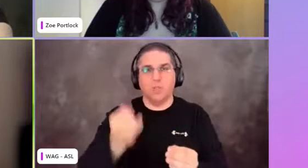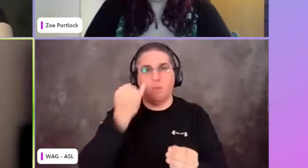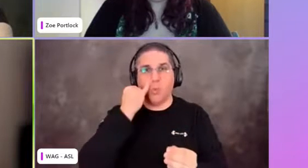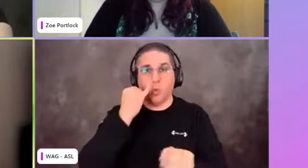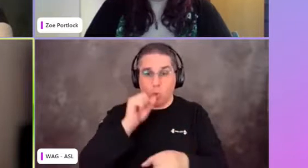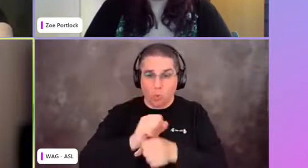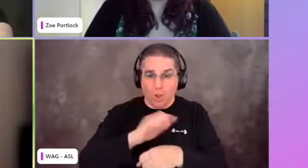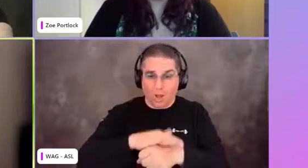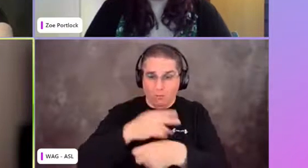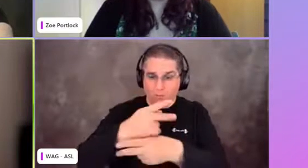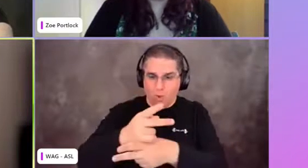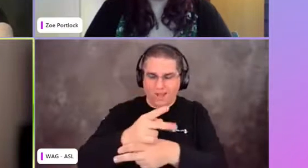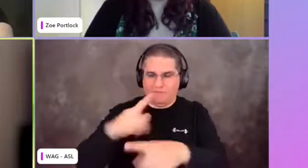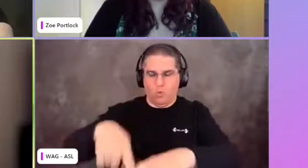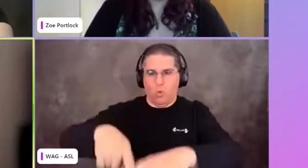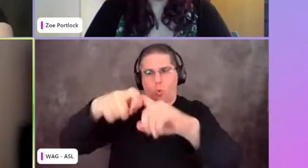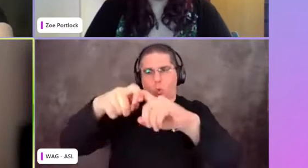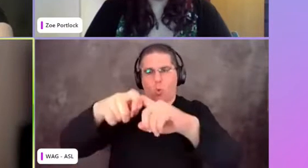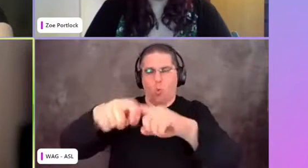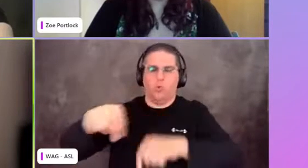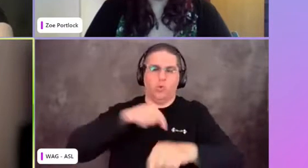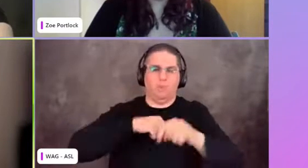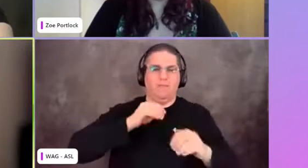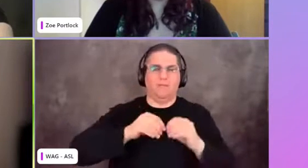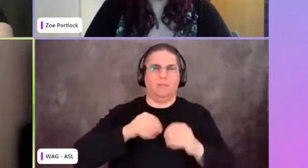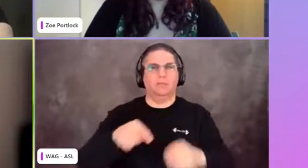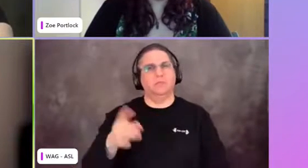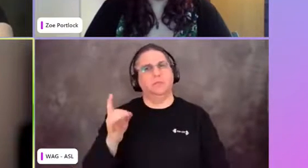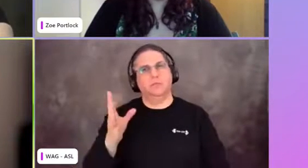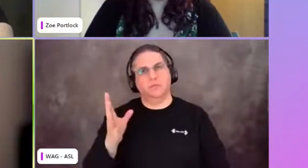on the product, but it's also very costly to stop product